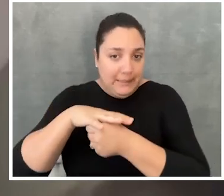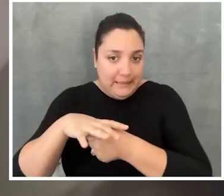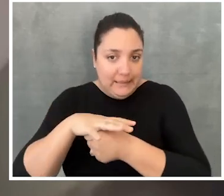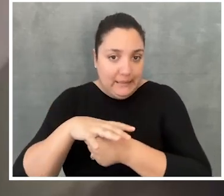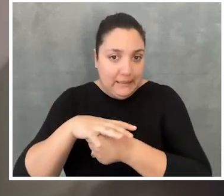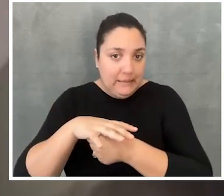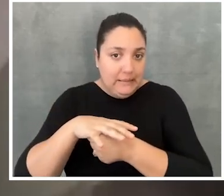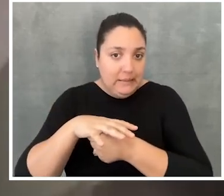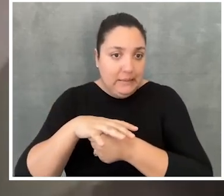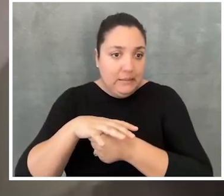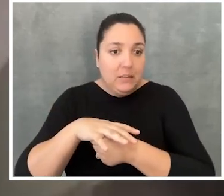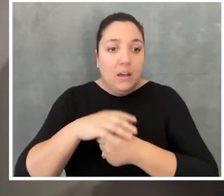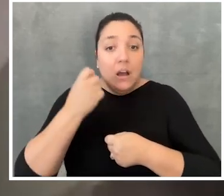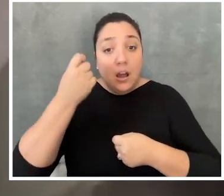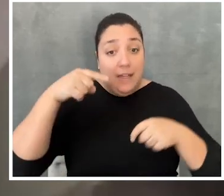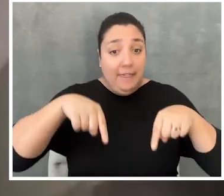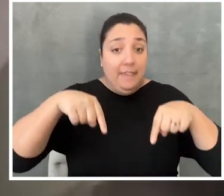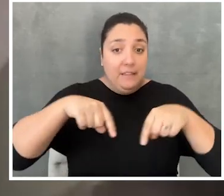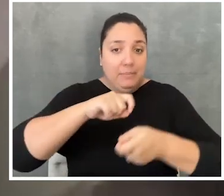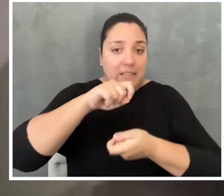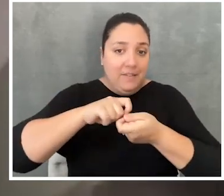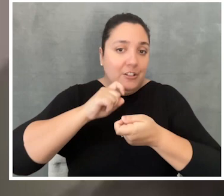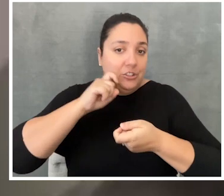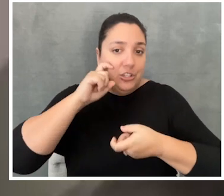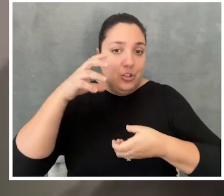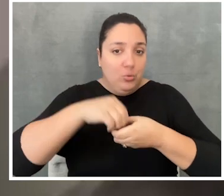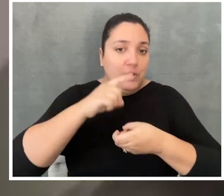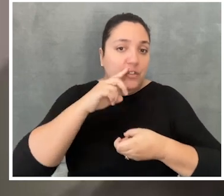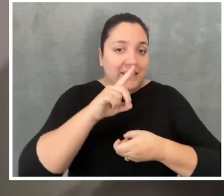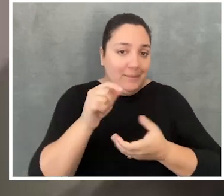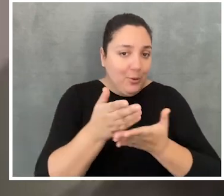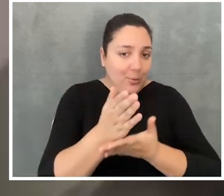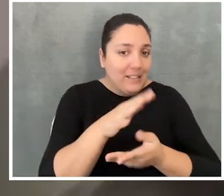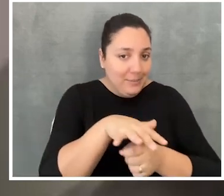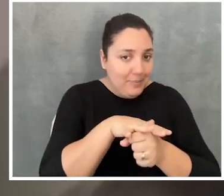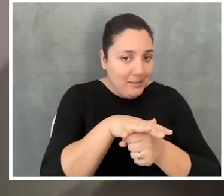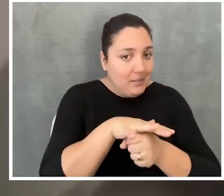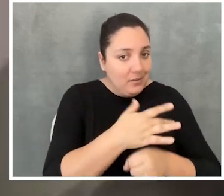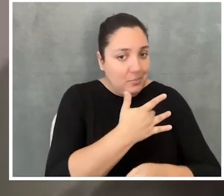but this specifically targets gender inclusion and disability rights spaces. And it talks about